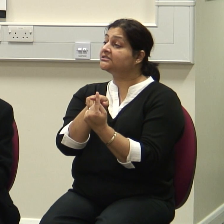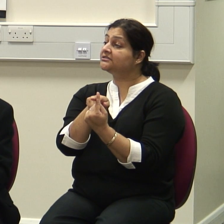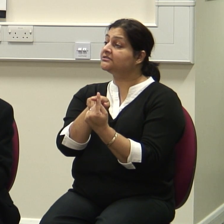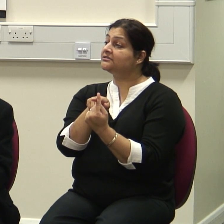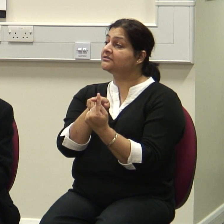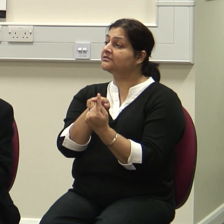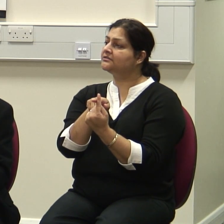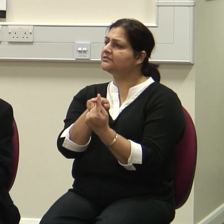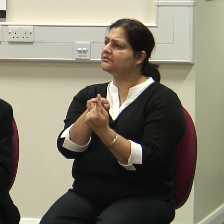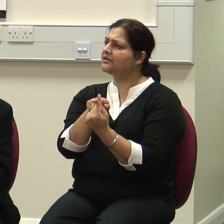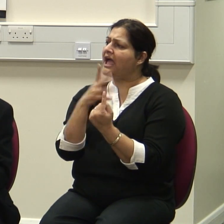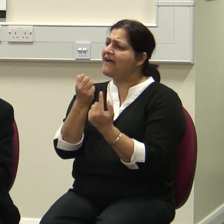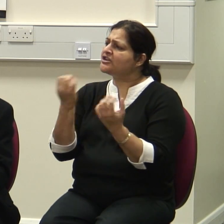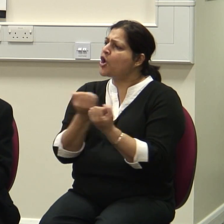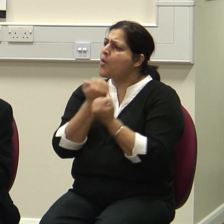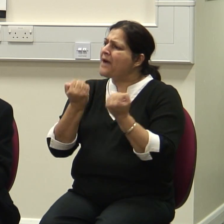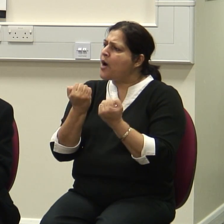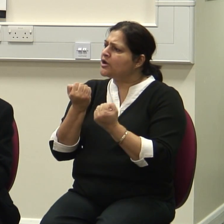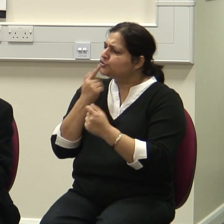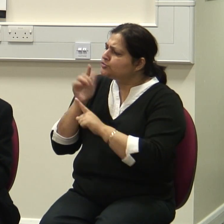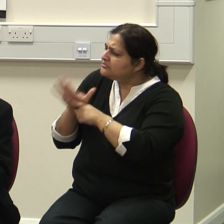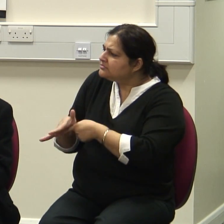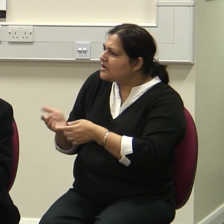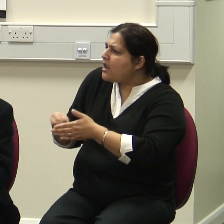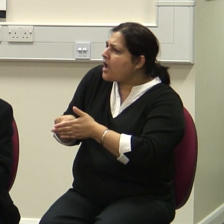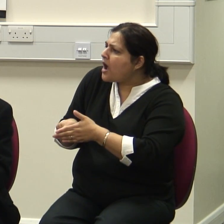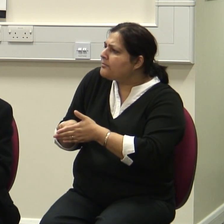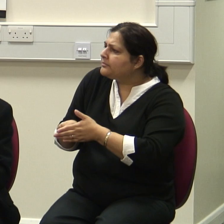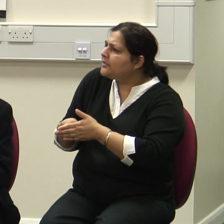he didn’t have the power to lock you up, you could go to him and say you're going to